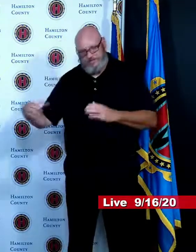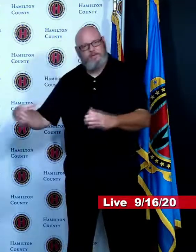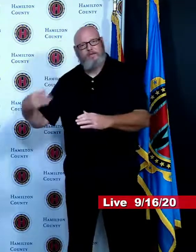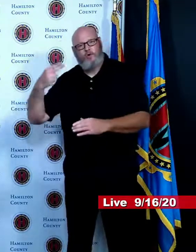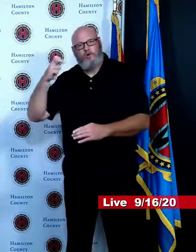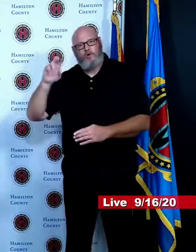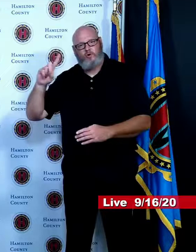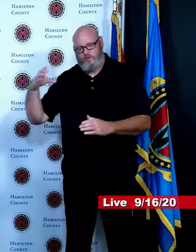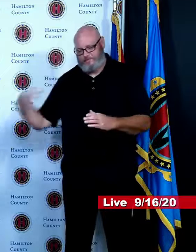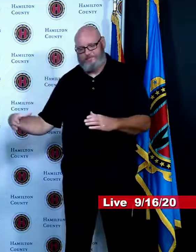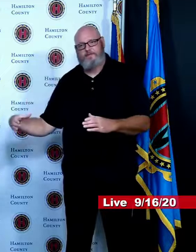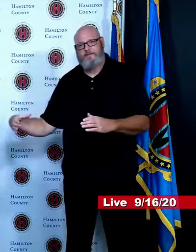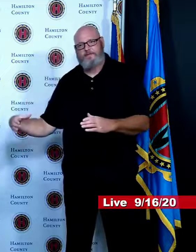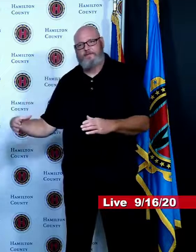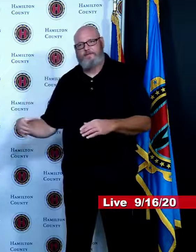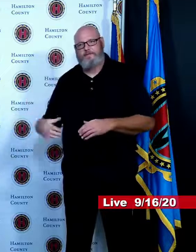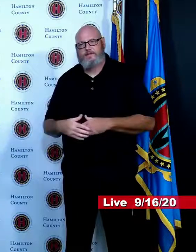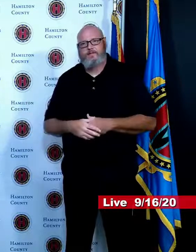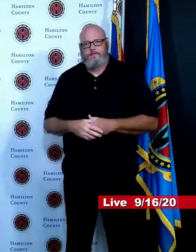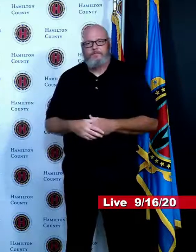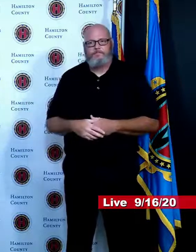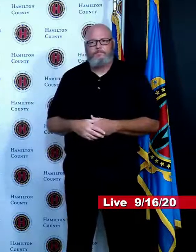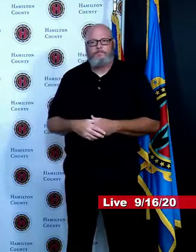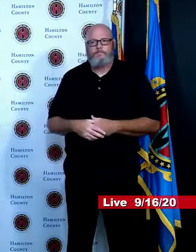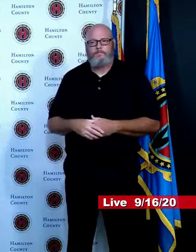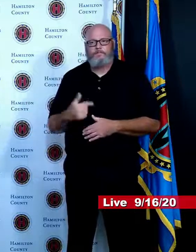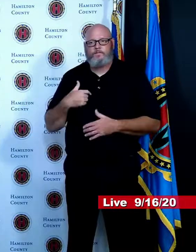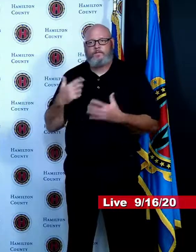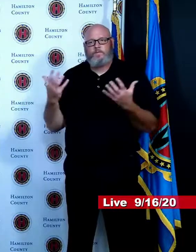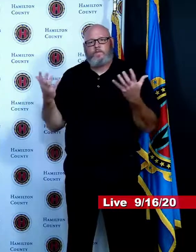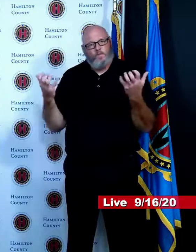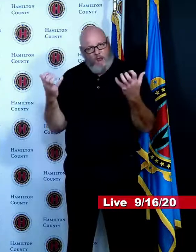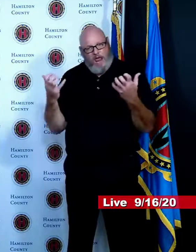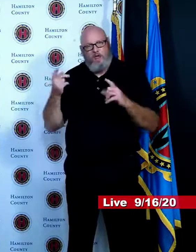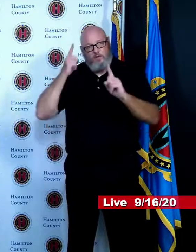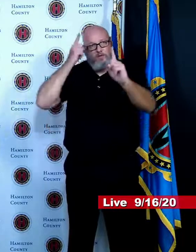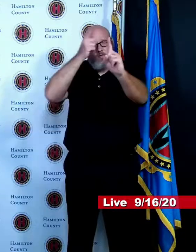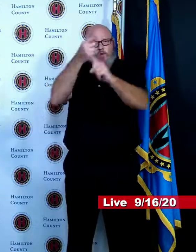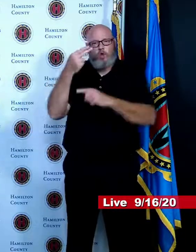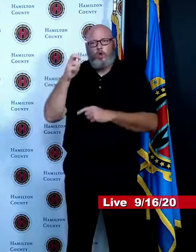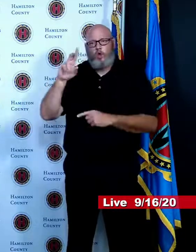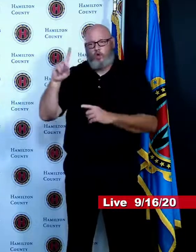that we can reach some degree of normalcy because the virus